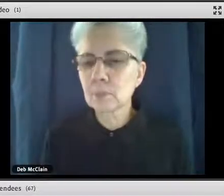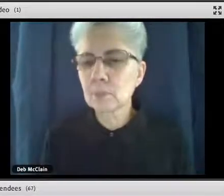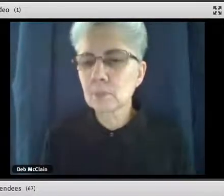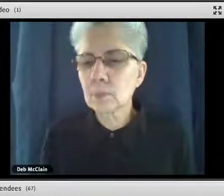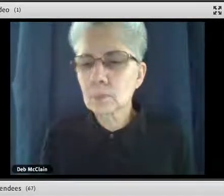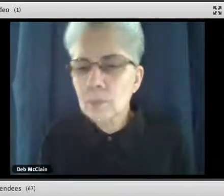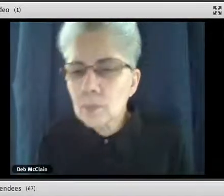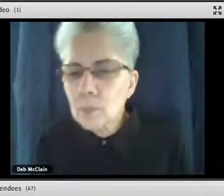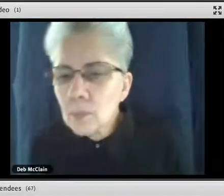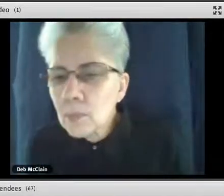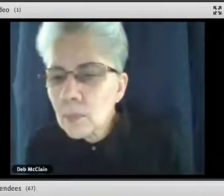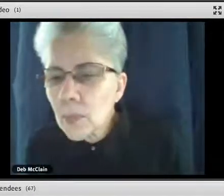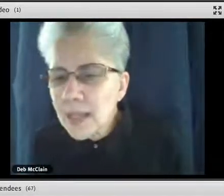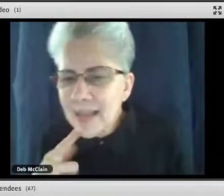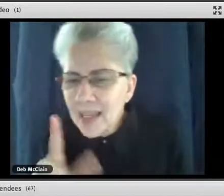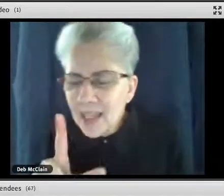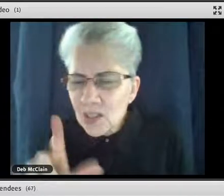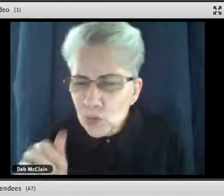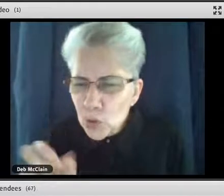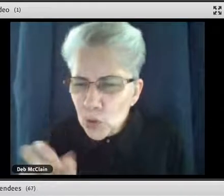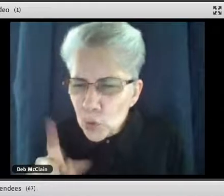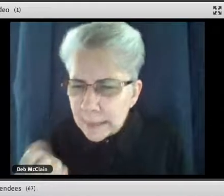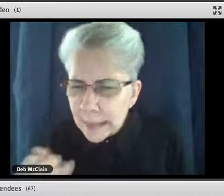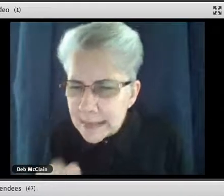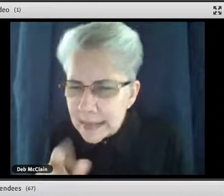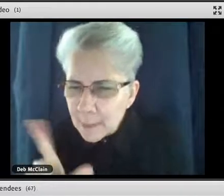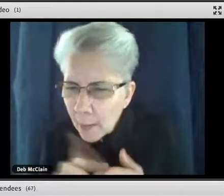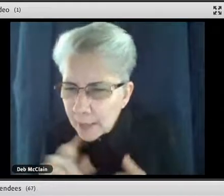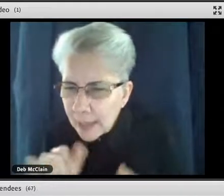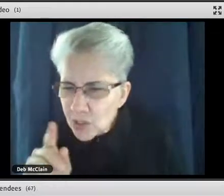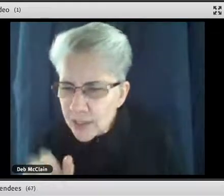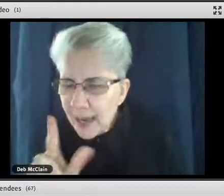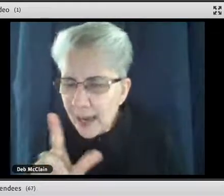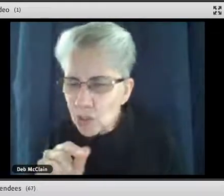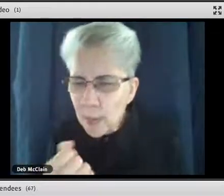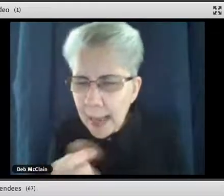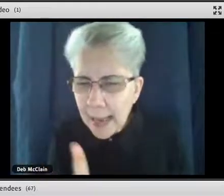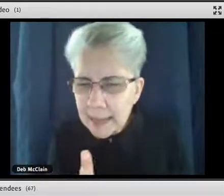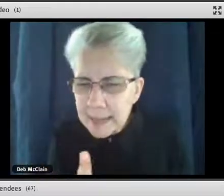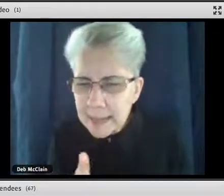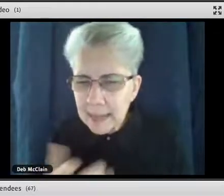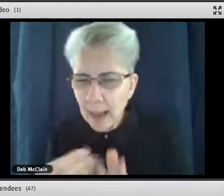So you're saying it has a June 2019 publication date